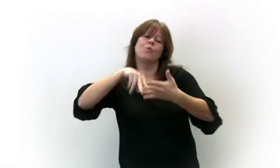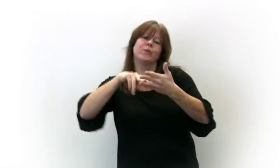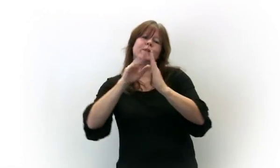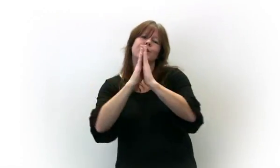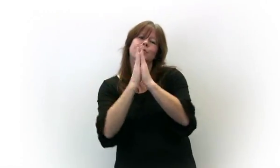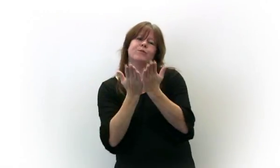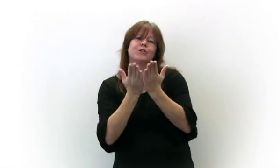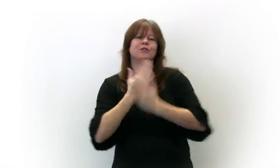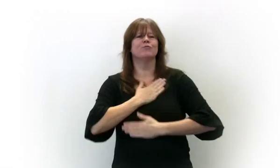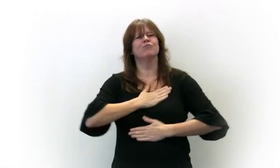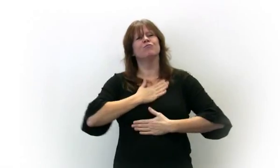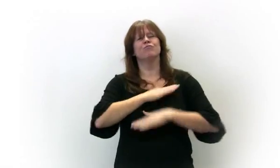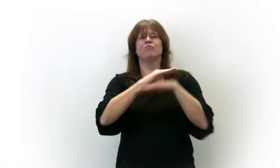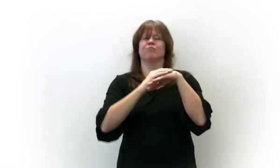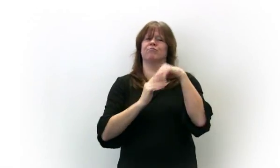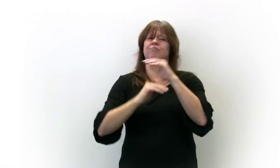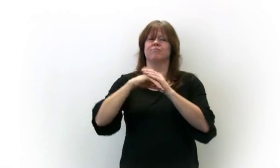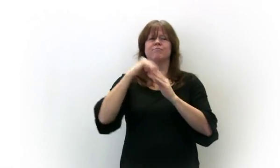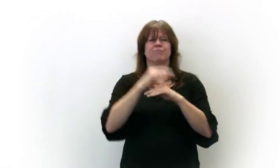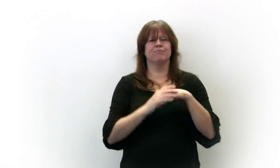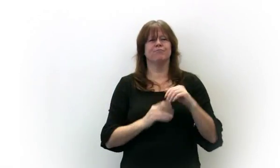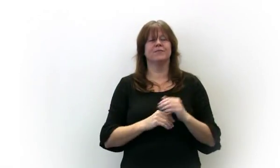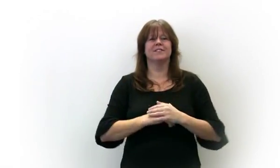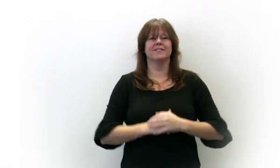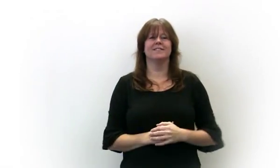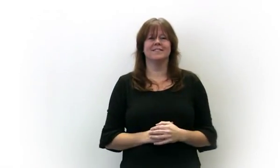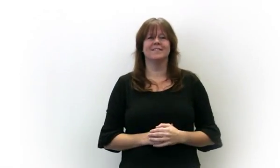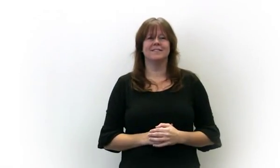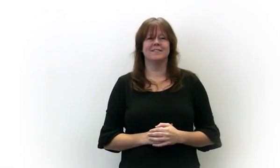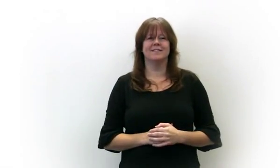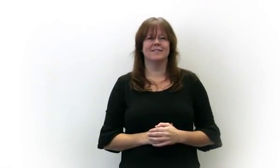homework or read a book in comfort.